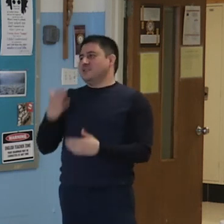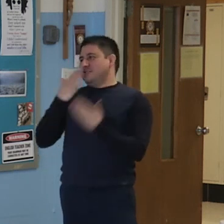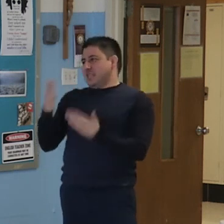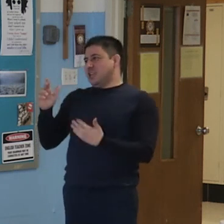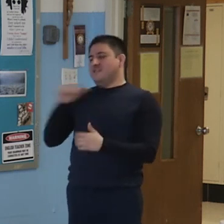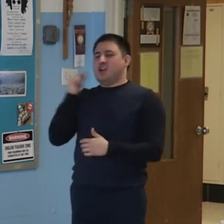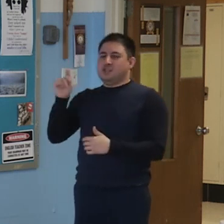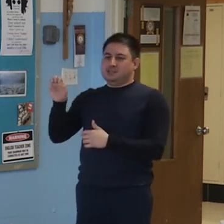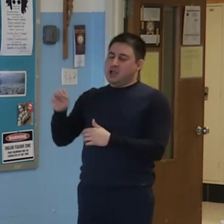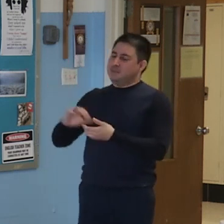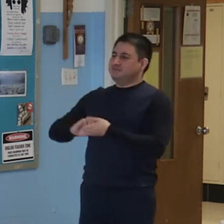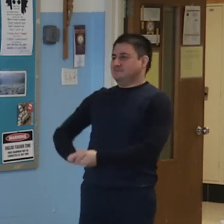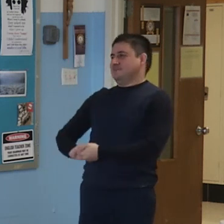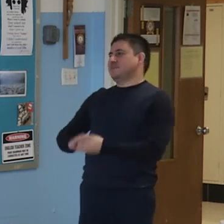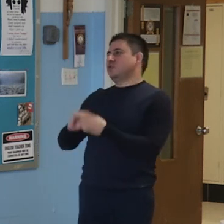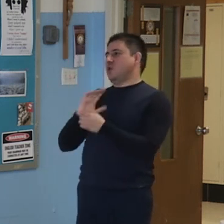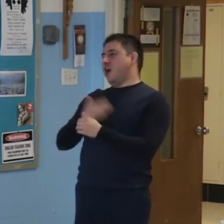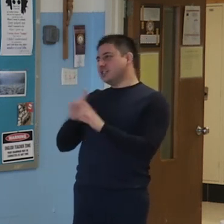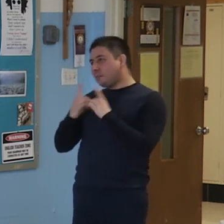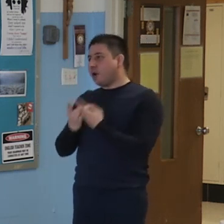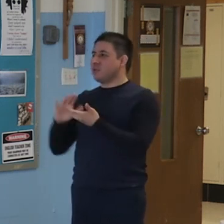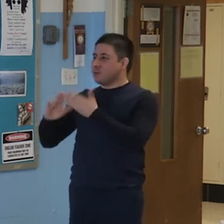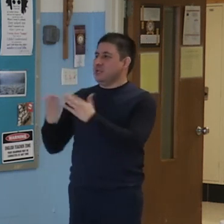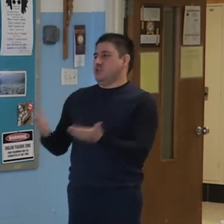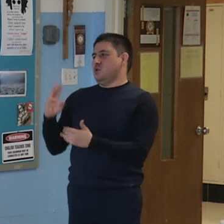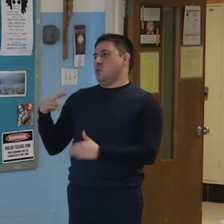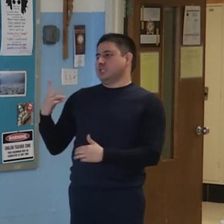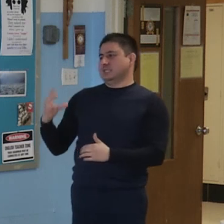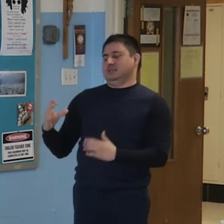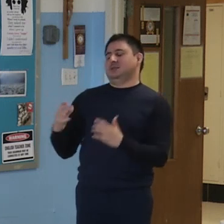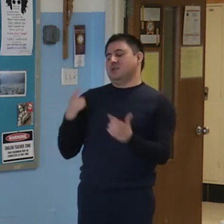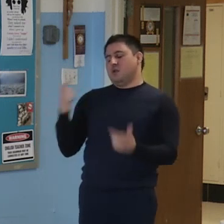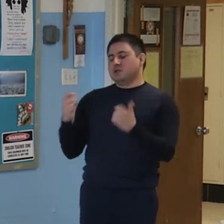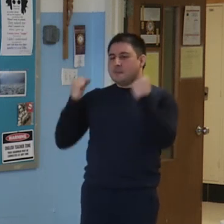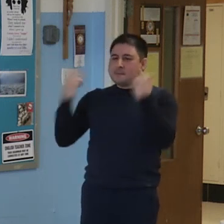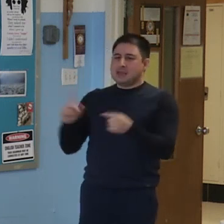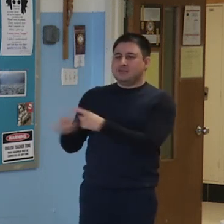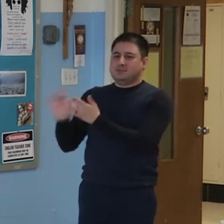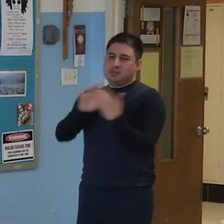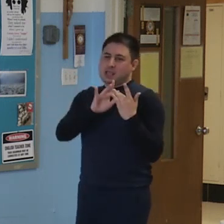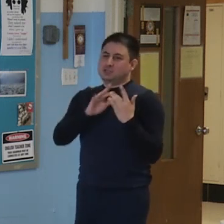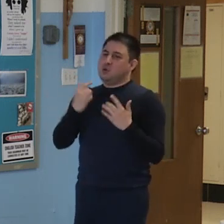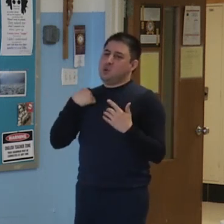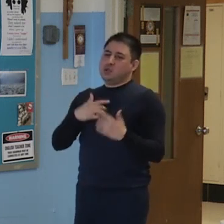such a dear friend to the department and to the community here in Washington through large and through so many connections. We're so grateful for your